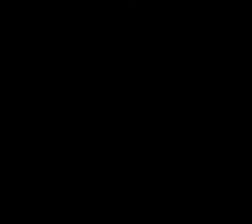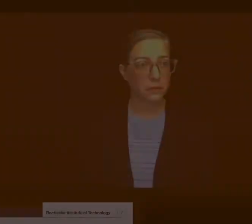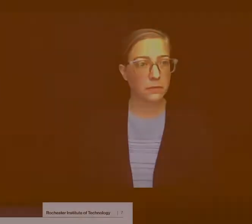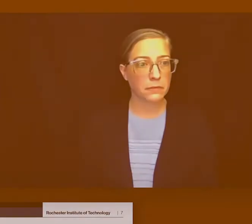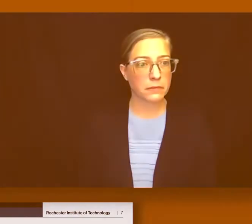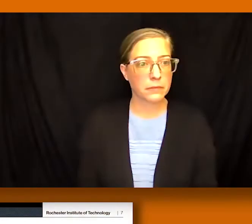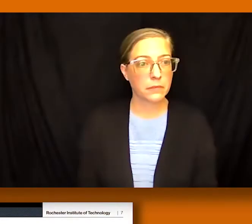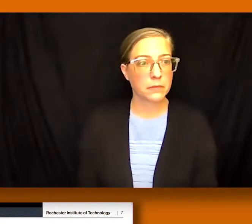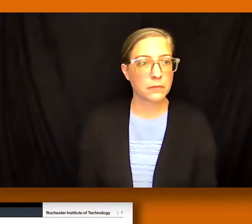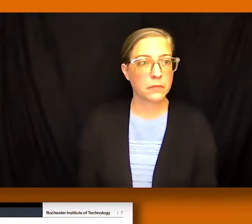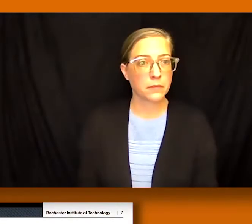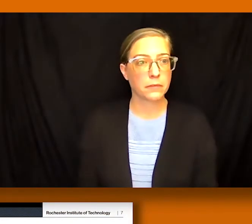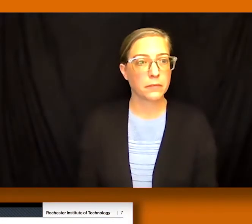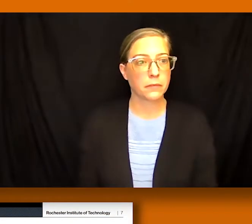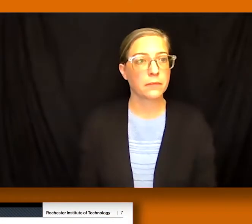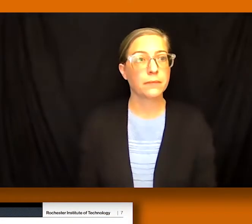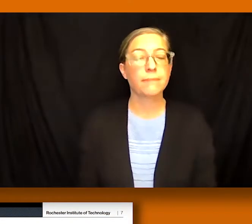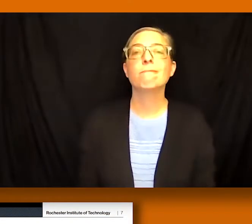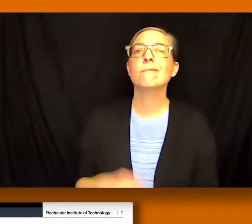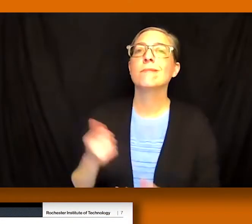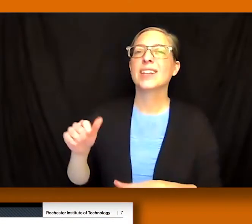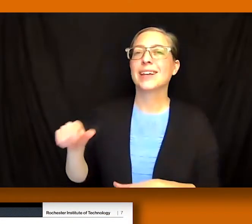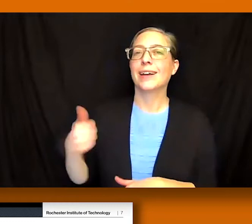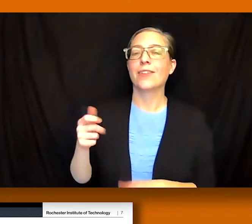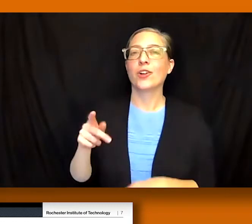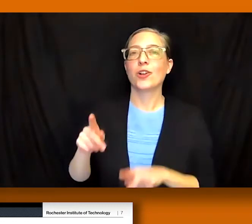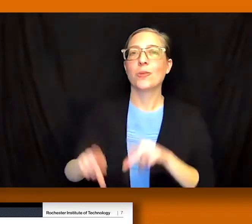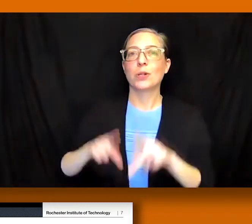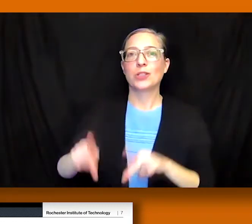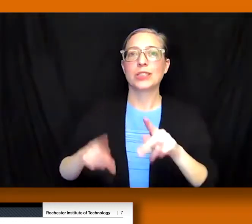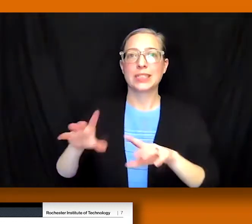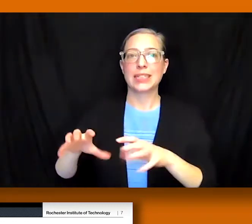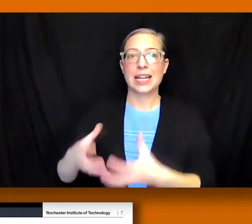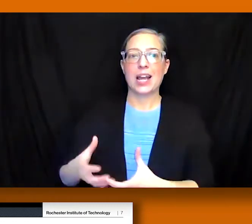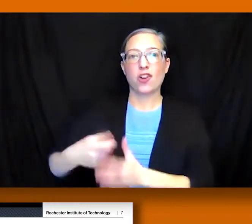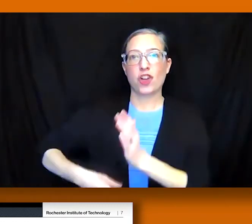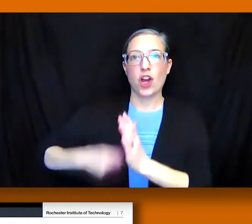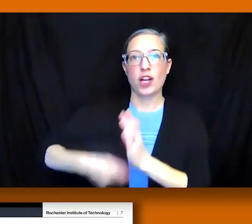Um, "Other Personnel" is where you'll continue to build the rest of your team.